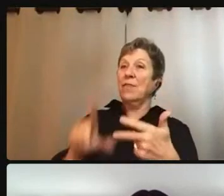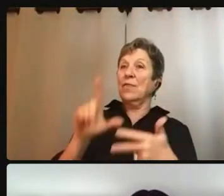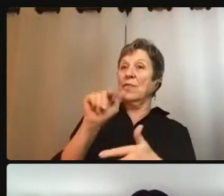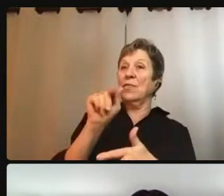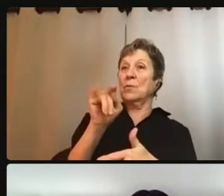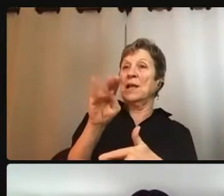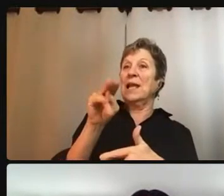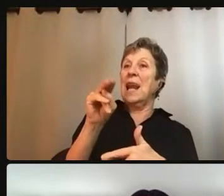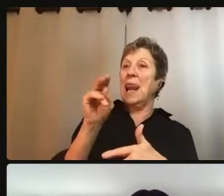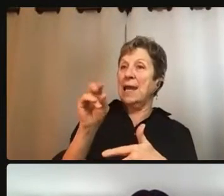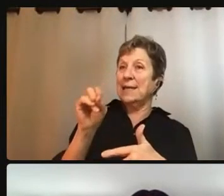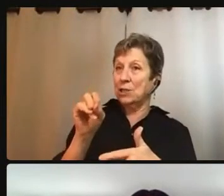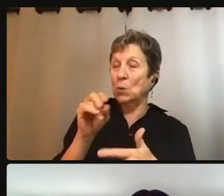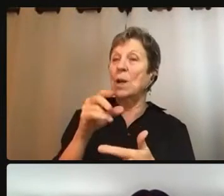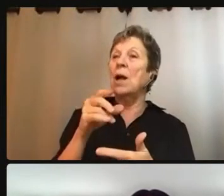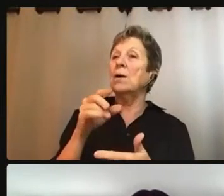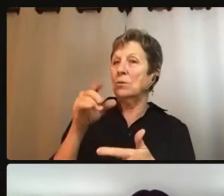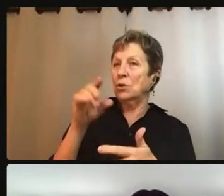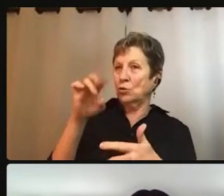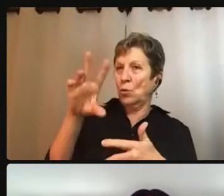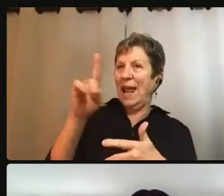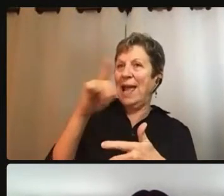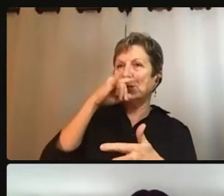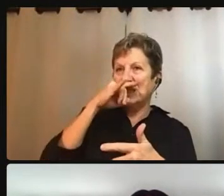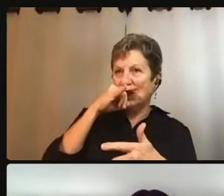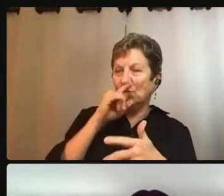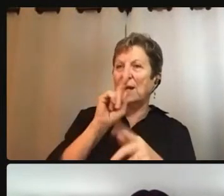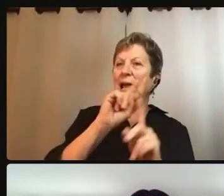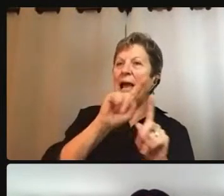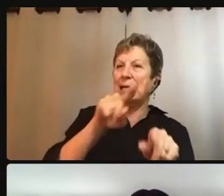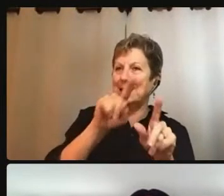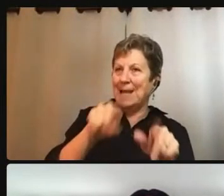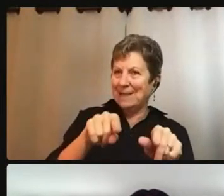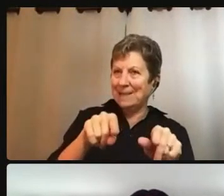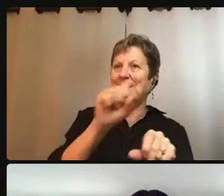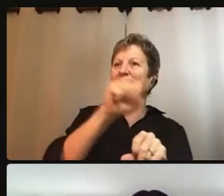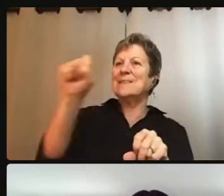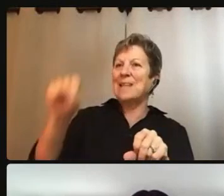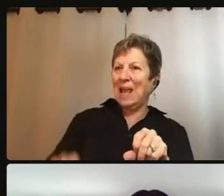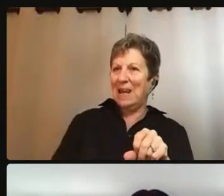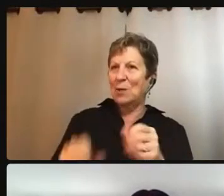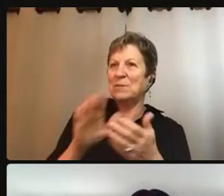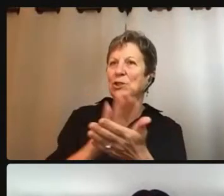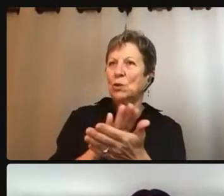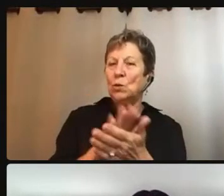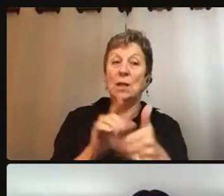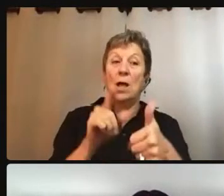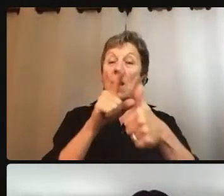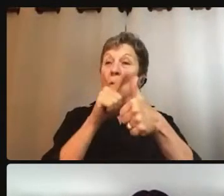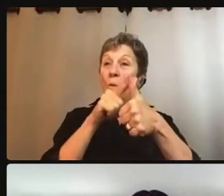SO I GET THAT PART. I HAVE THREE LATINO